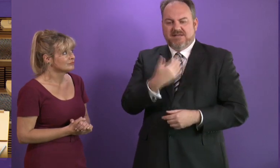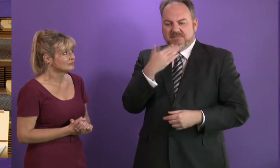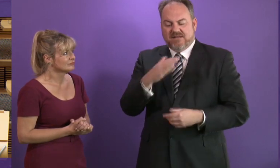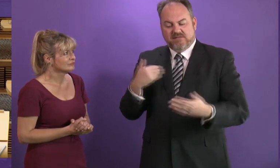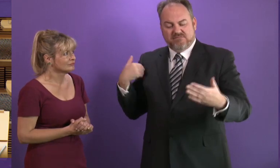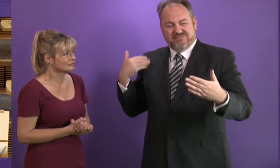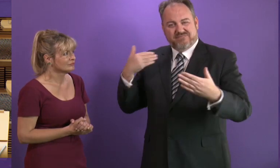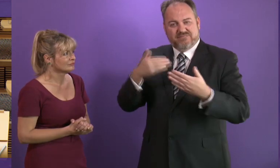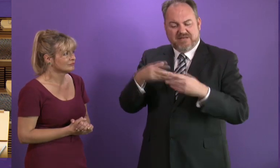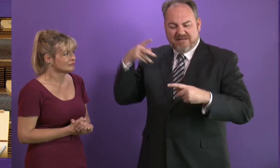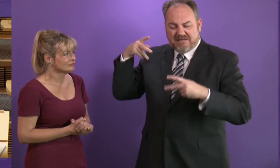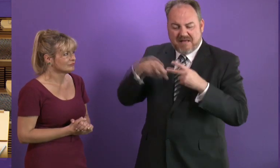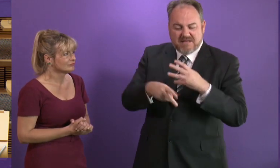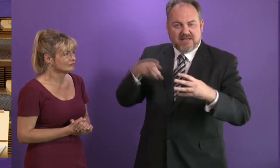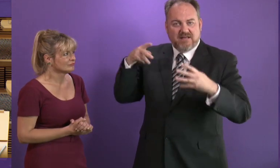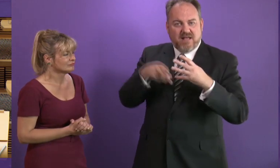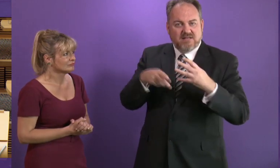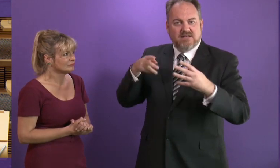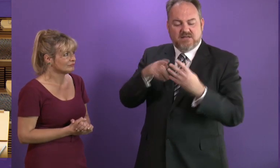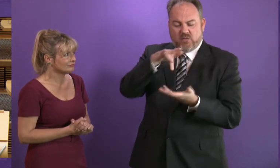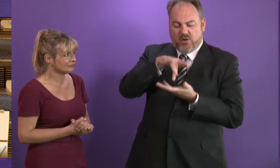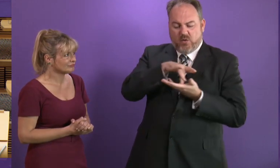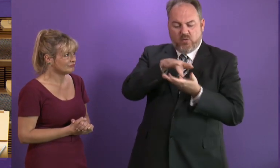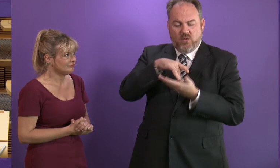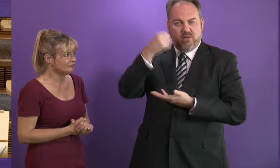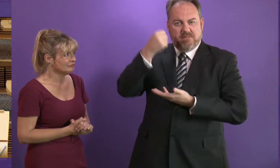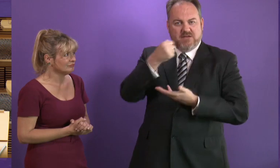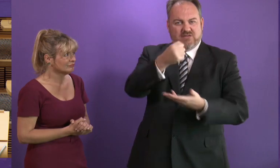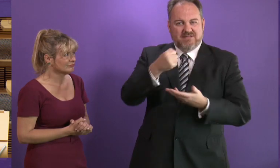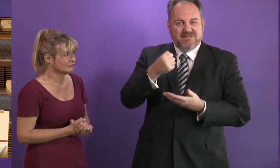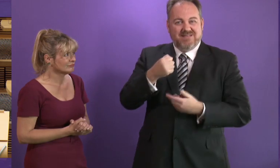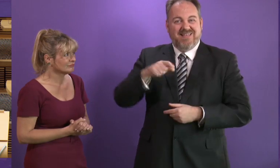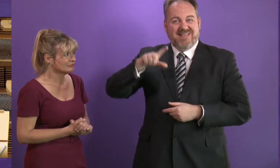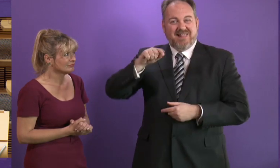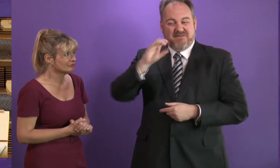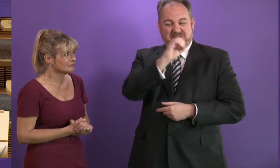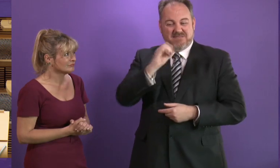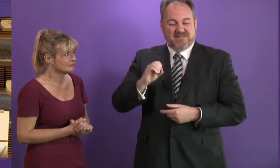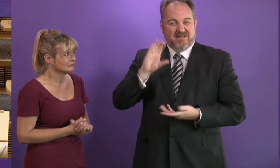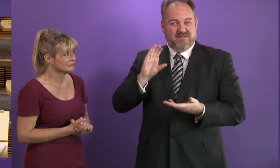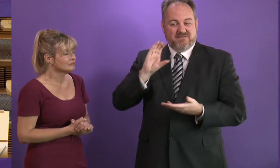There has been an 11 per cent cut in funding over five years, which amounts to more than